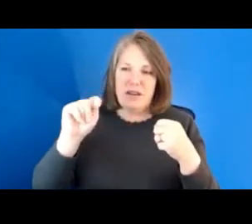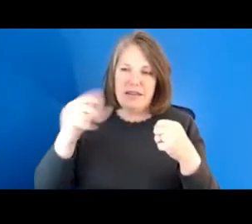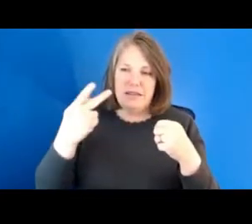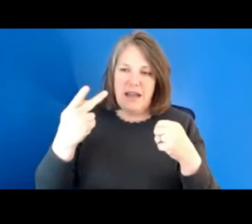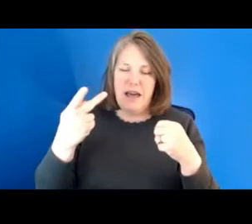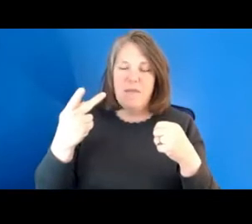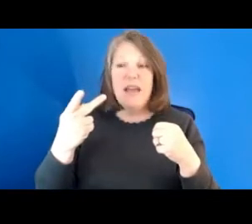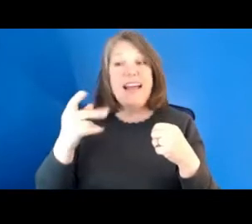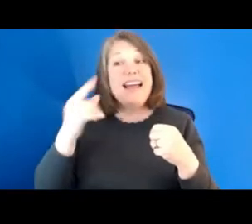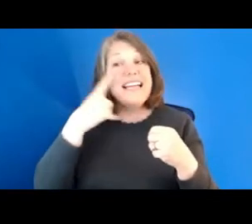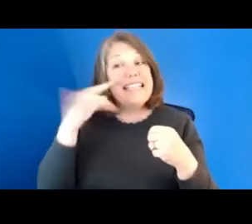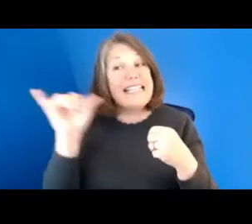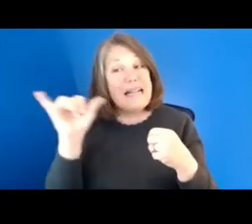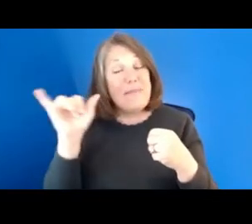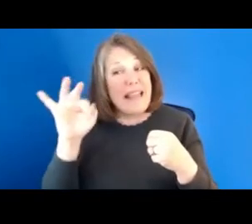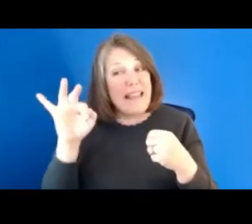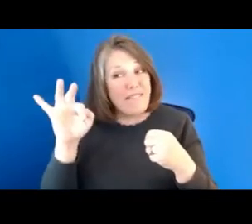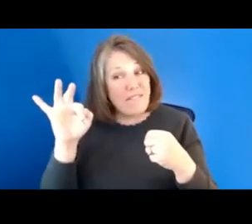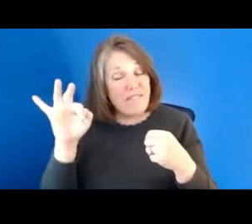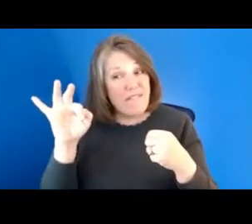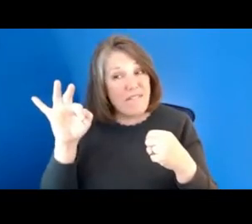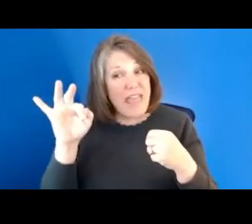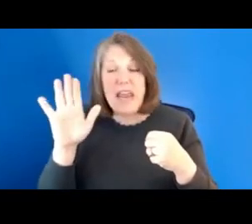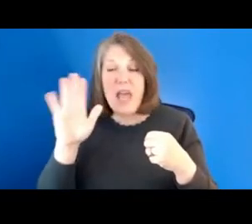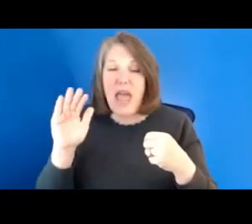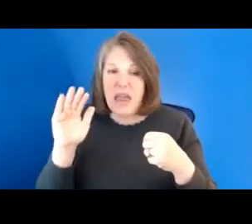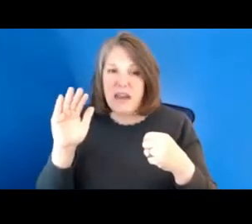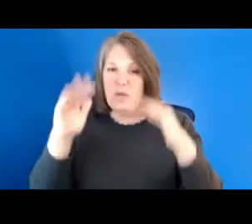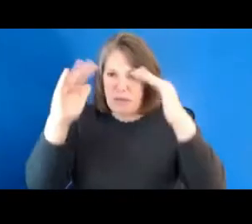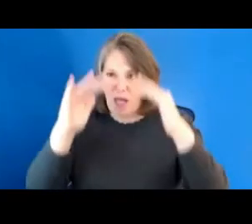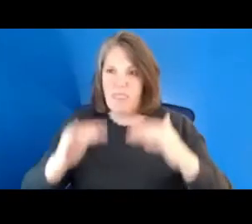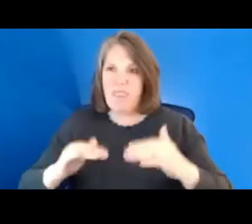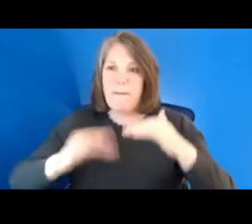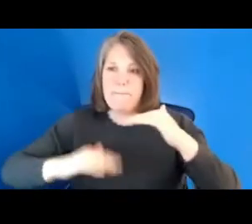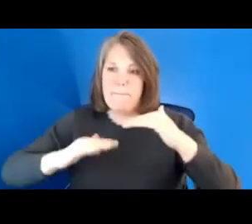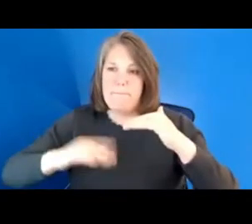it will be set as the bottom 17:21:18 tool is something you will be looking